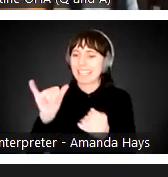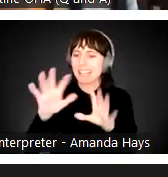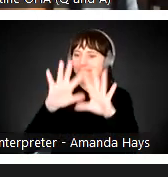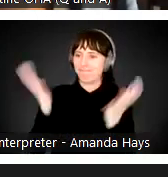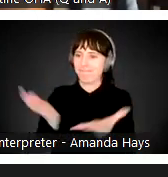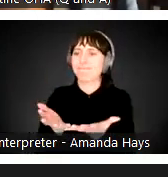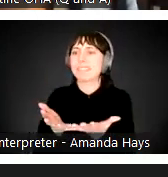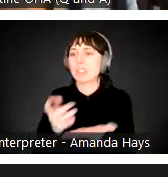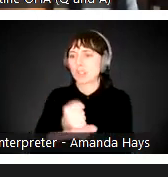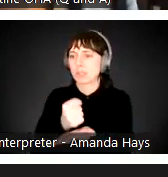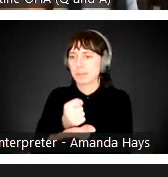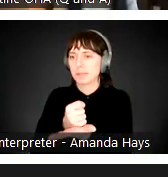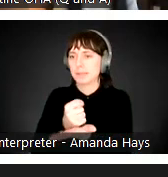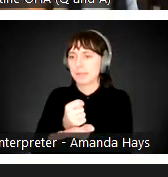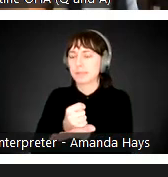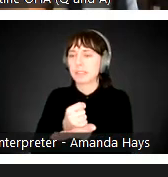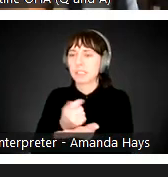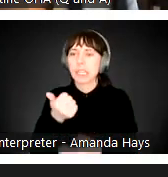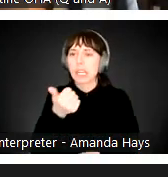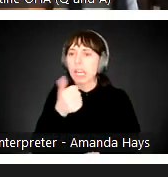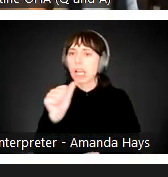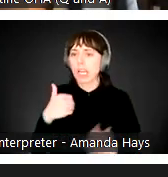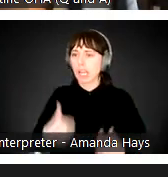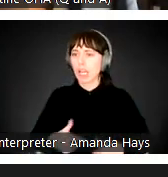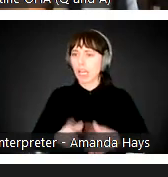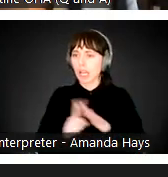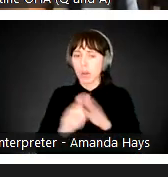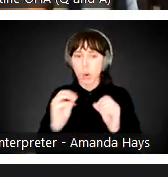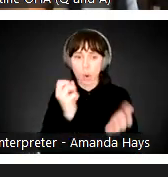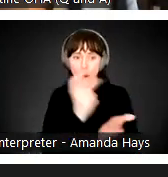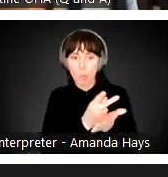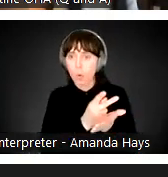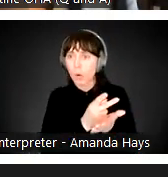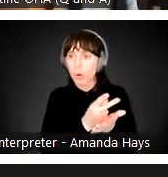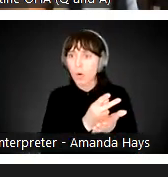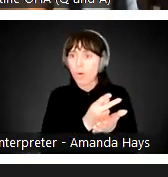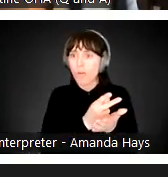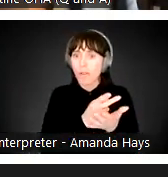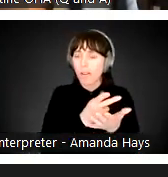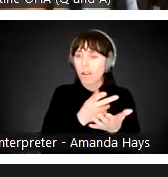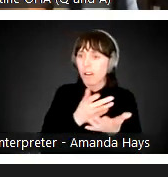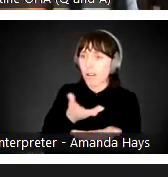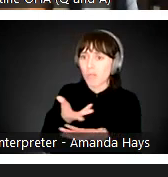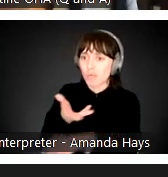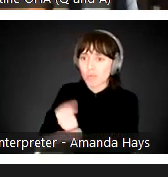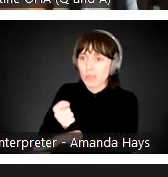we're approaching any symptom is, you know, we don't have approved treatment so let's try some things. But that will mean that the patient has to sort of be